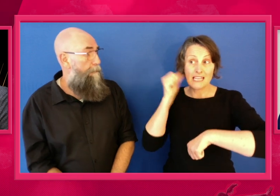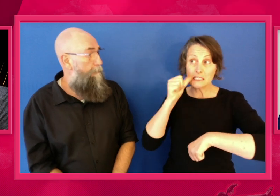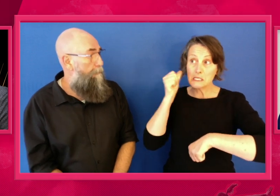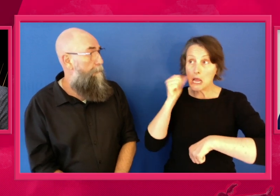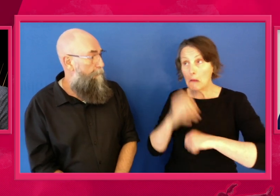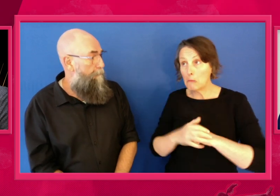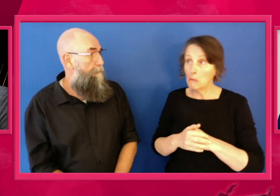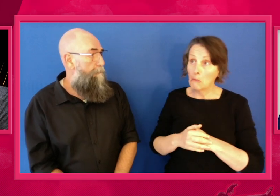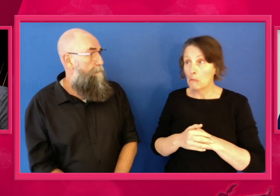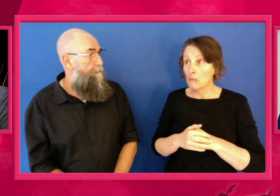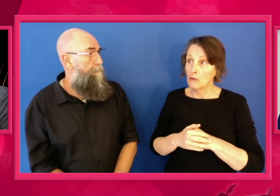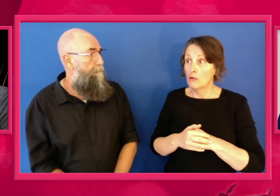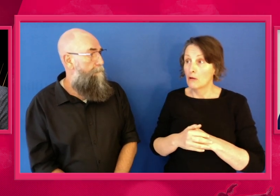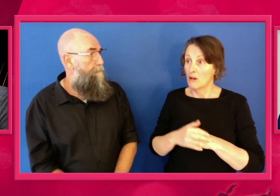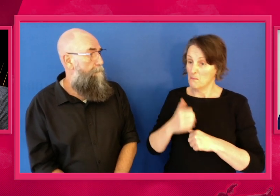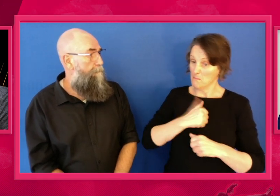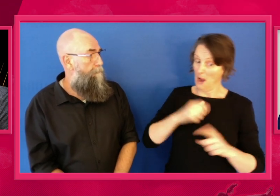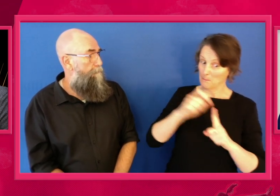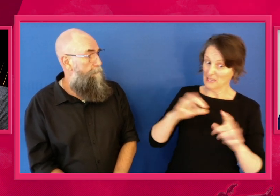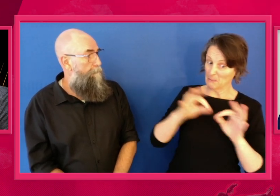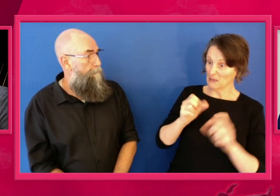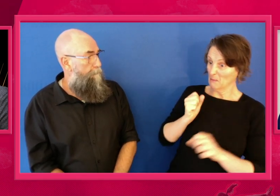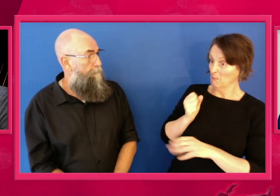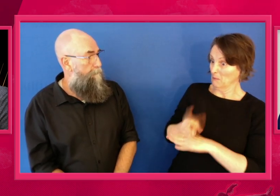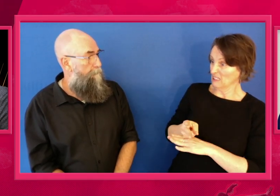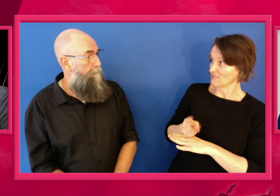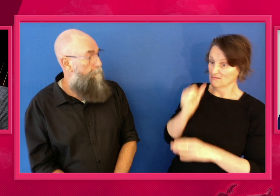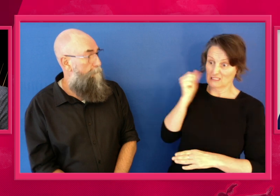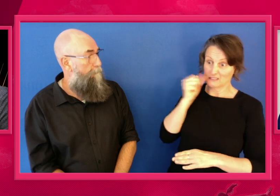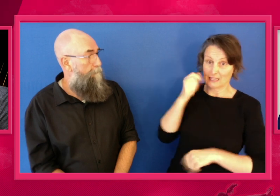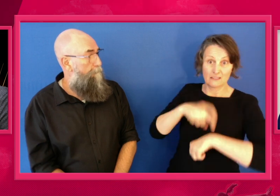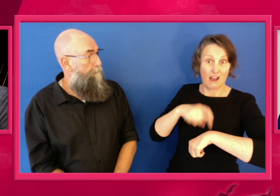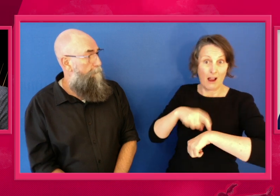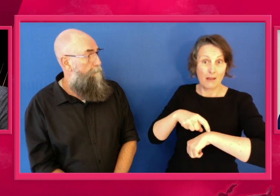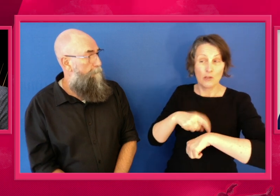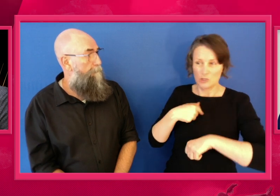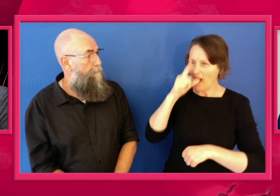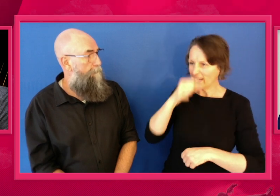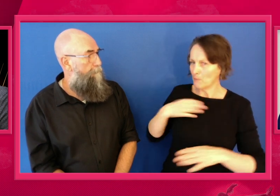absolutely. I think that's what these years are for, to try and, you know, just build